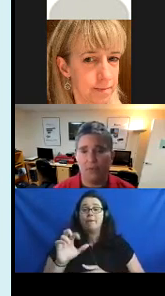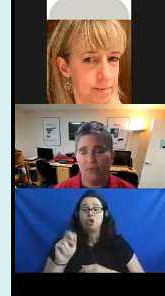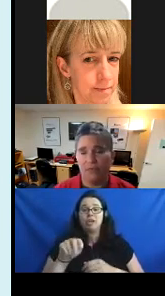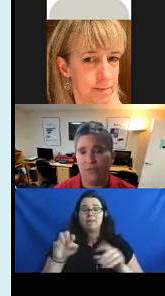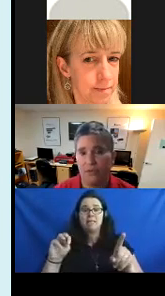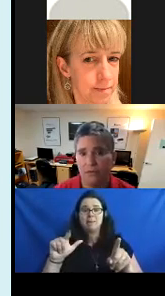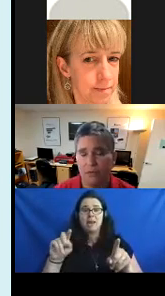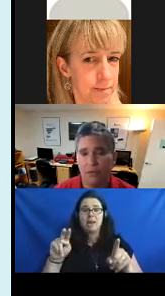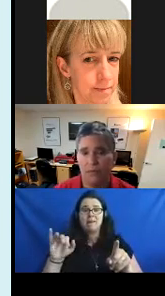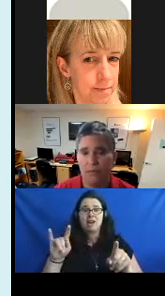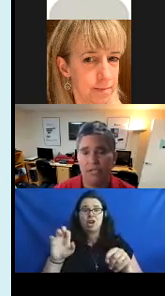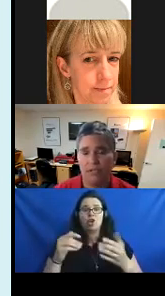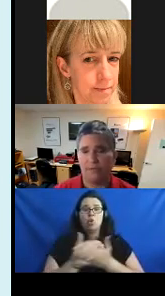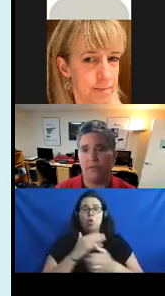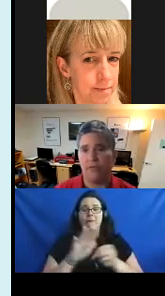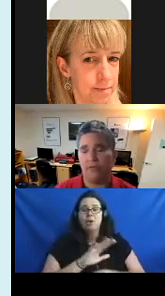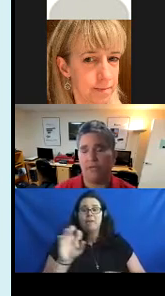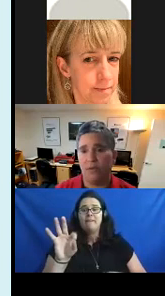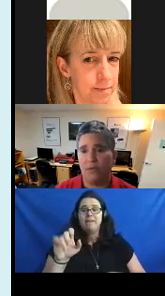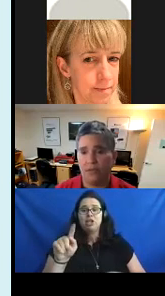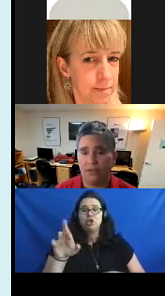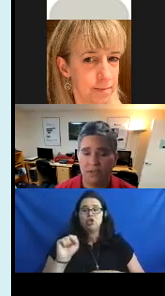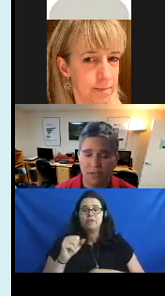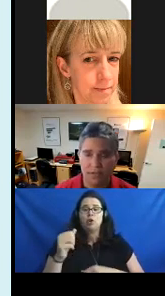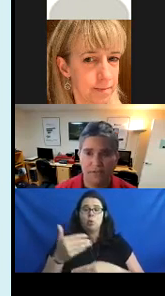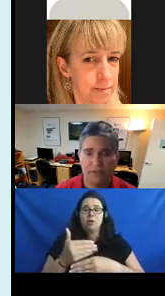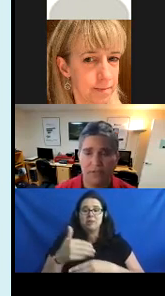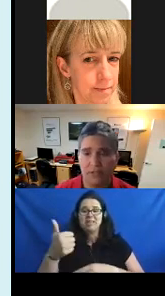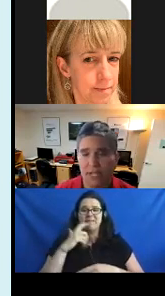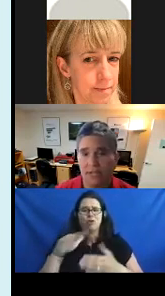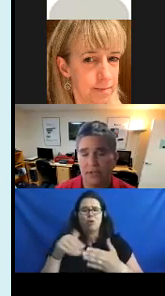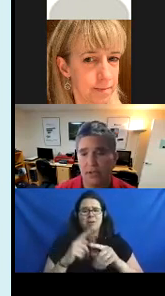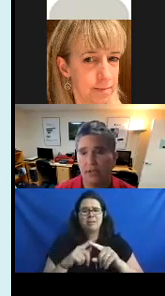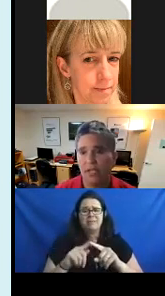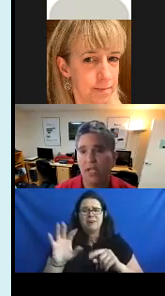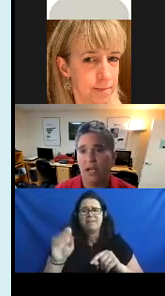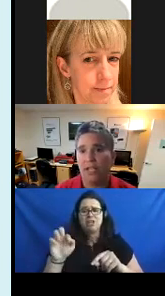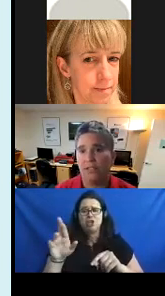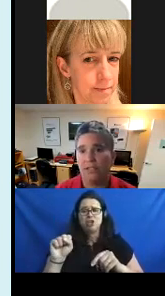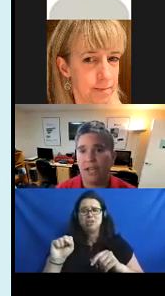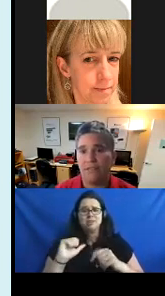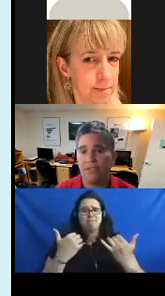LATEST IN WINDOWS 10 WITH ALL THE FEATURES INSTALLED, IT HAS